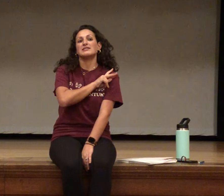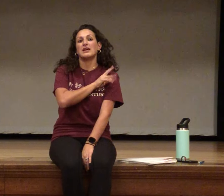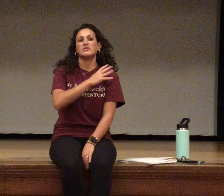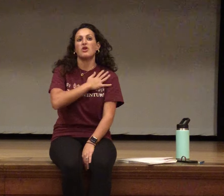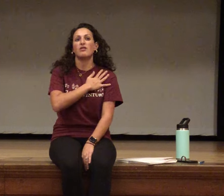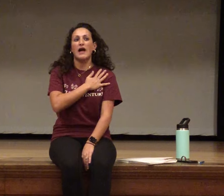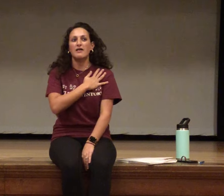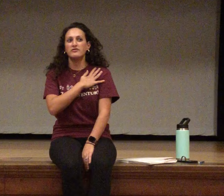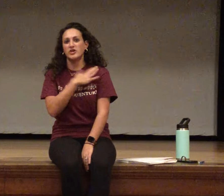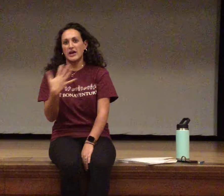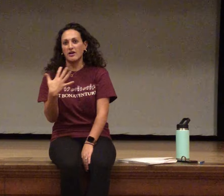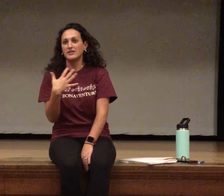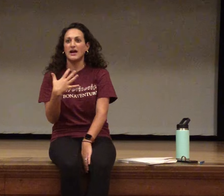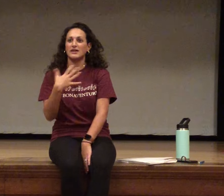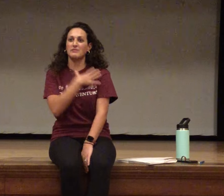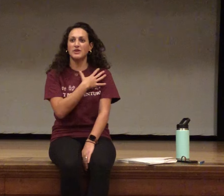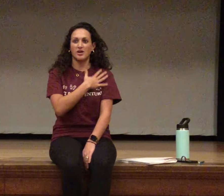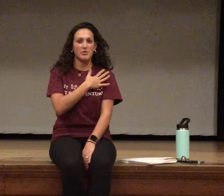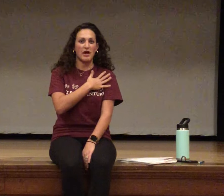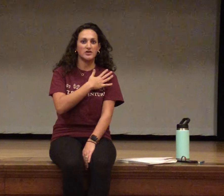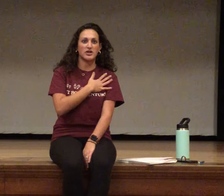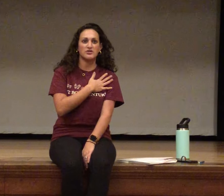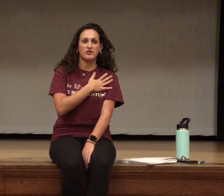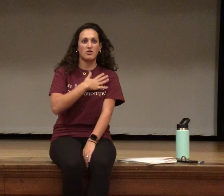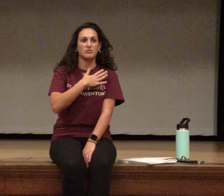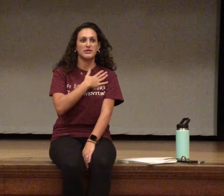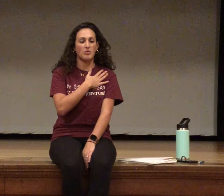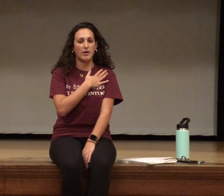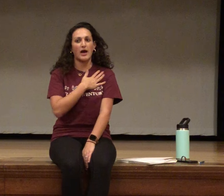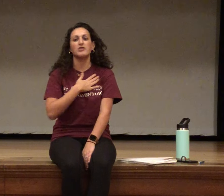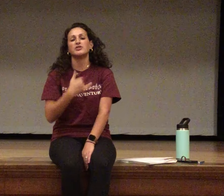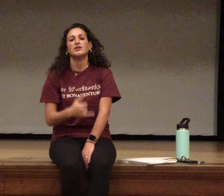last name so a lot of generic sign names are going to be on the chest right there almost like a badge